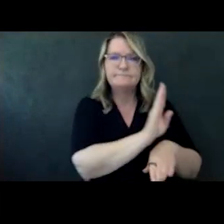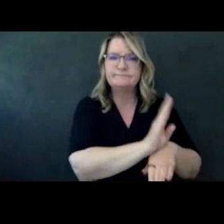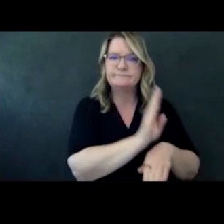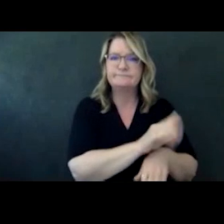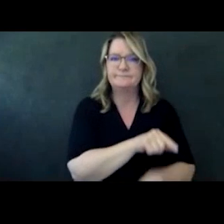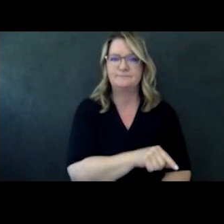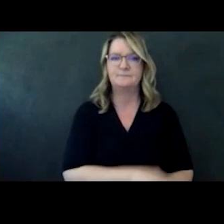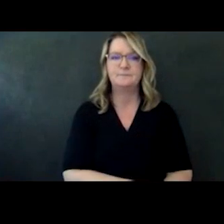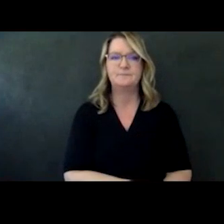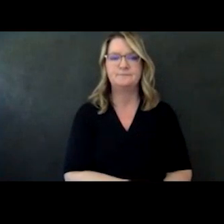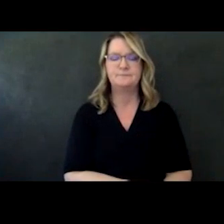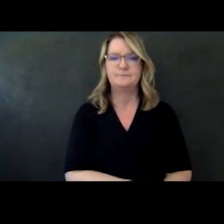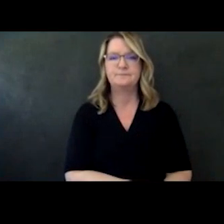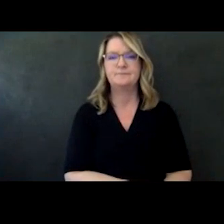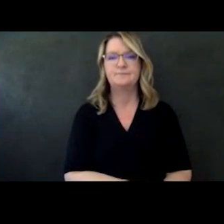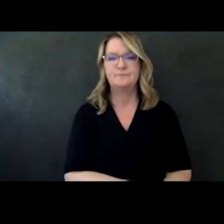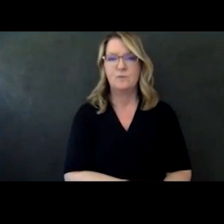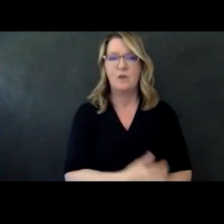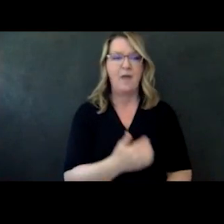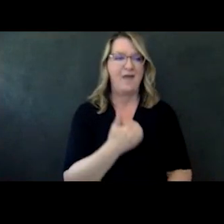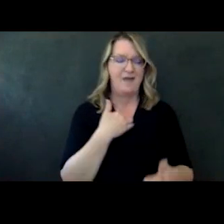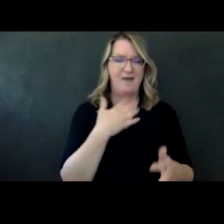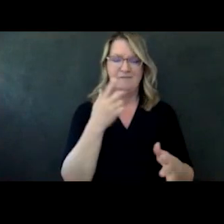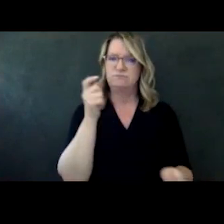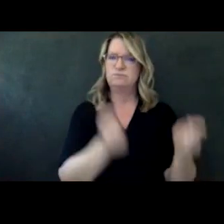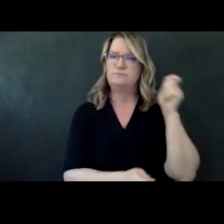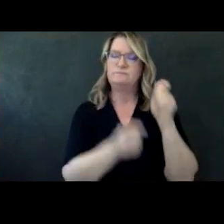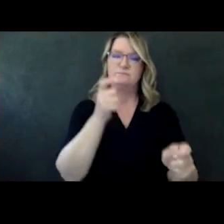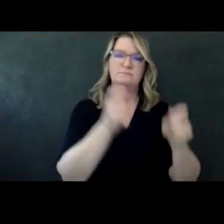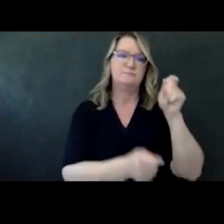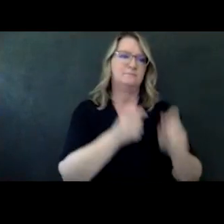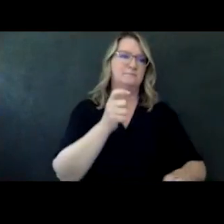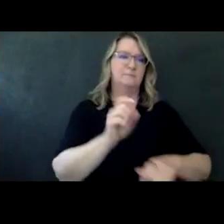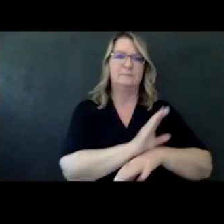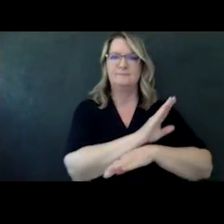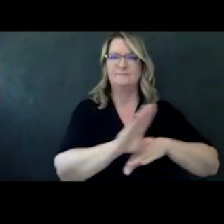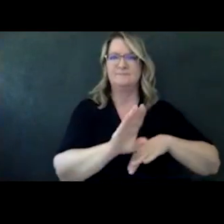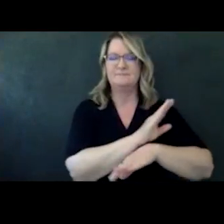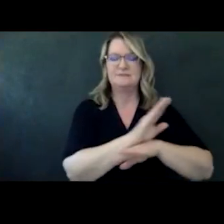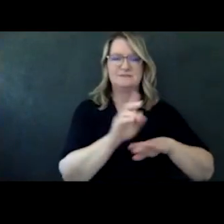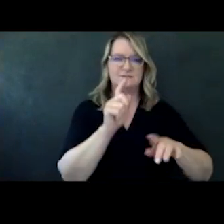we live in an evolving business environment. The reality is that markets change and employers adapt